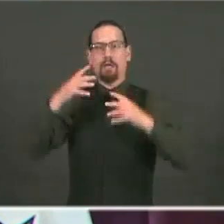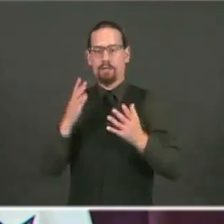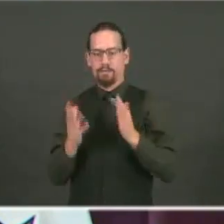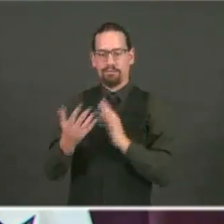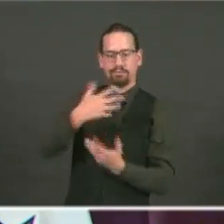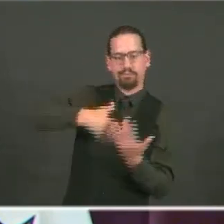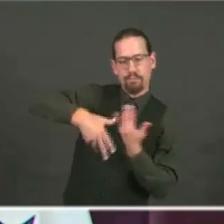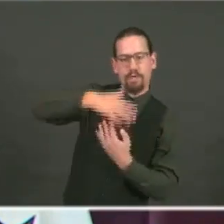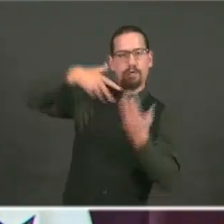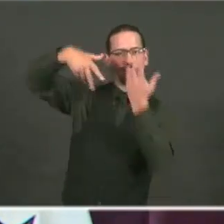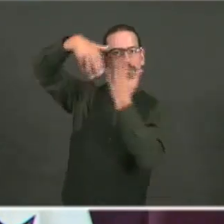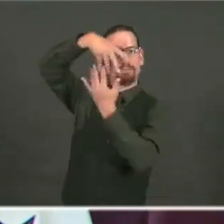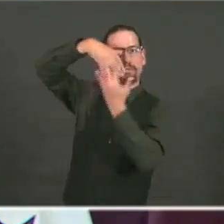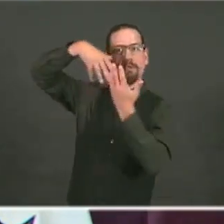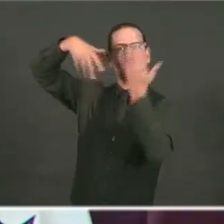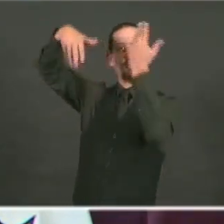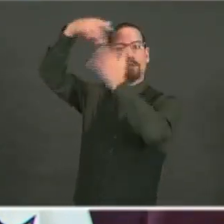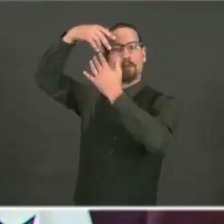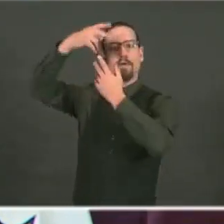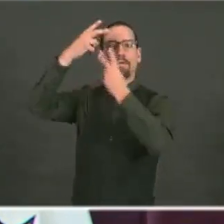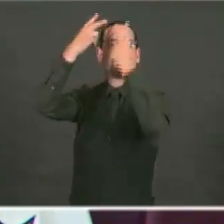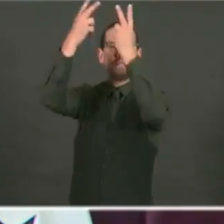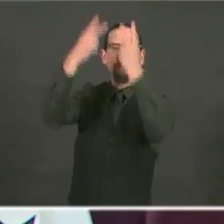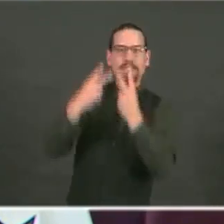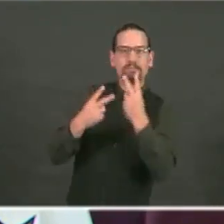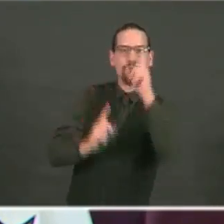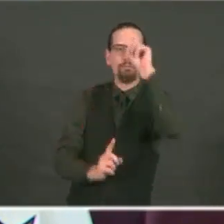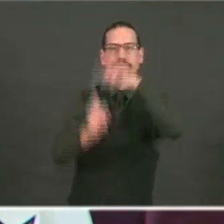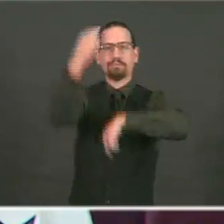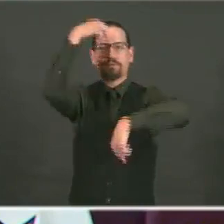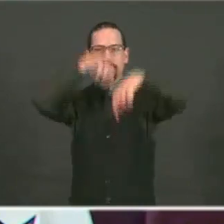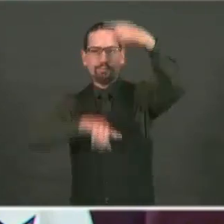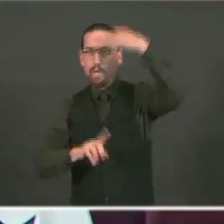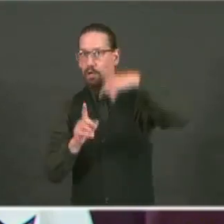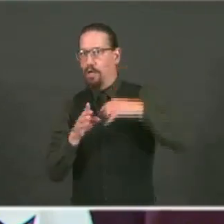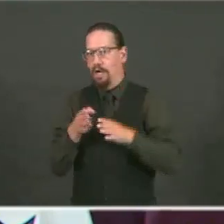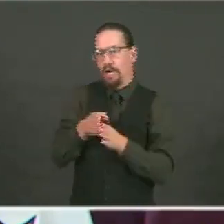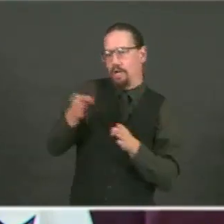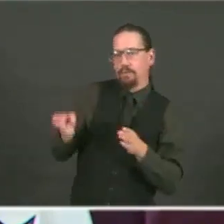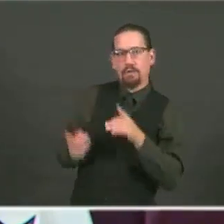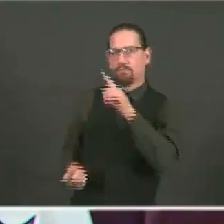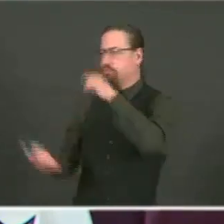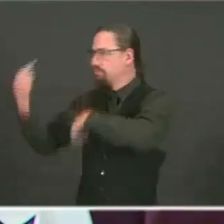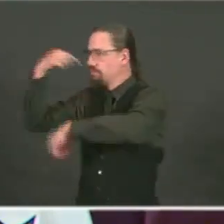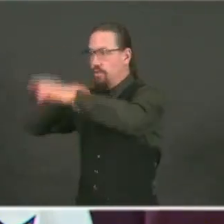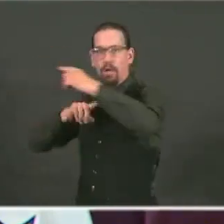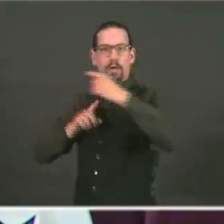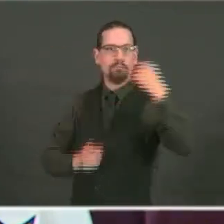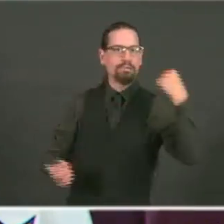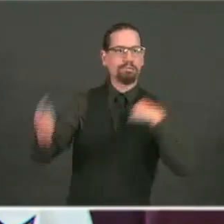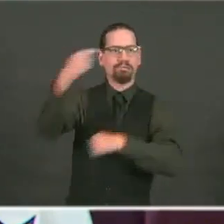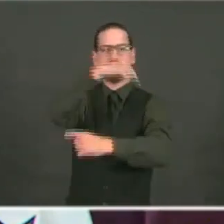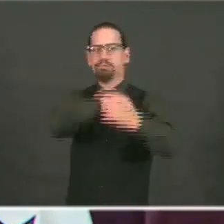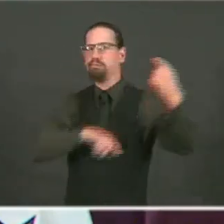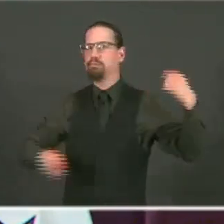AND THIS WAS CONFIRMED BY OUR CASE INVESTIGATORS WHO FOUND MANY STUDENTS WERE MOVING BETWEEN HOUSES, BETWEEN FLOORS AND THE HOUSES.